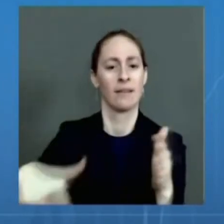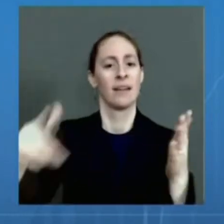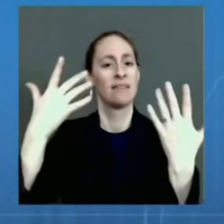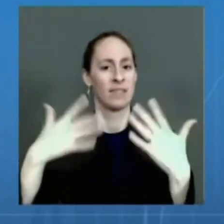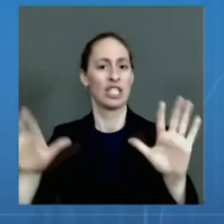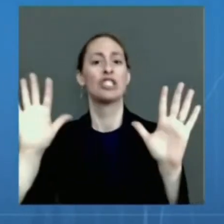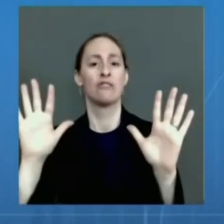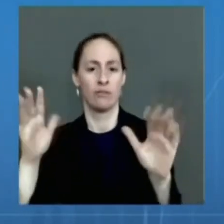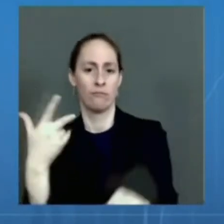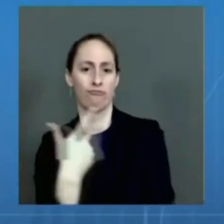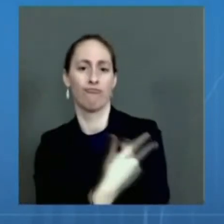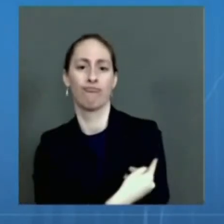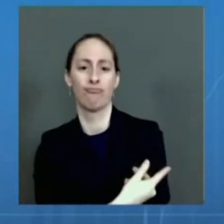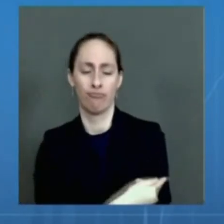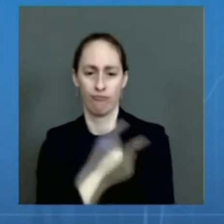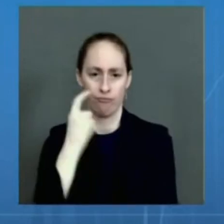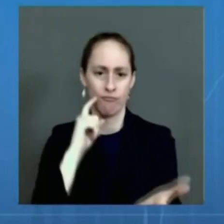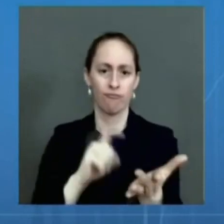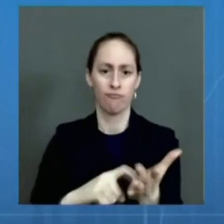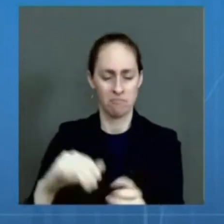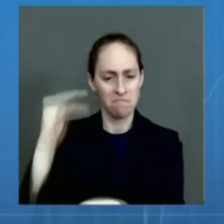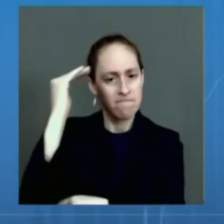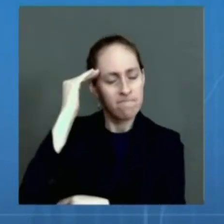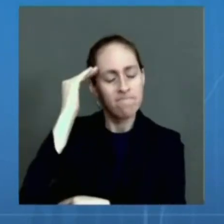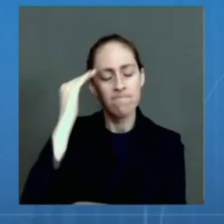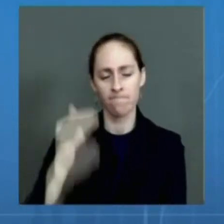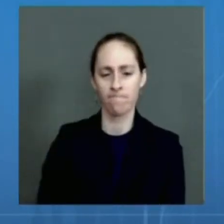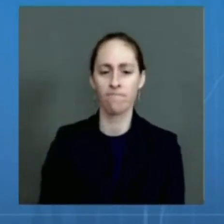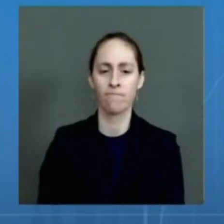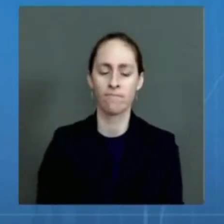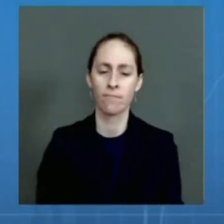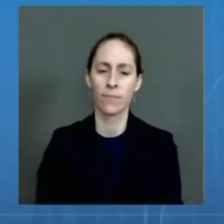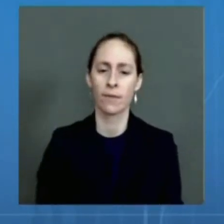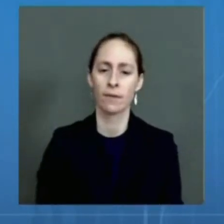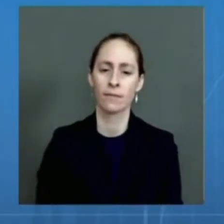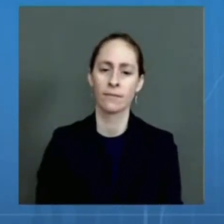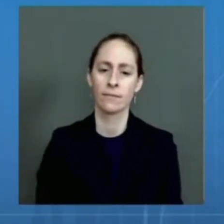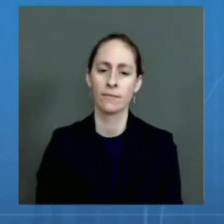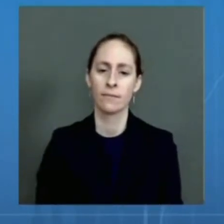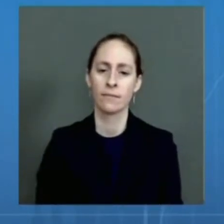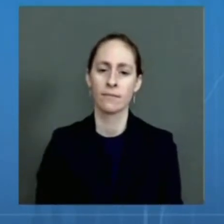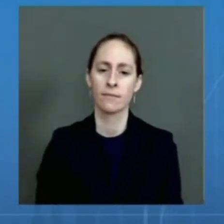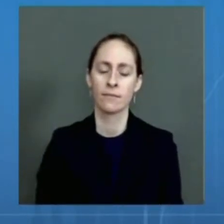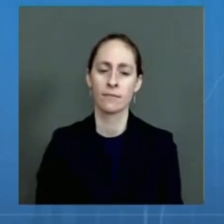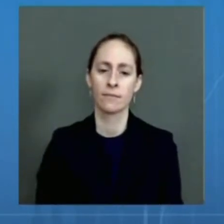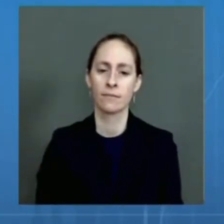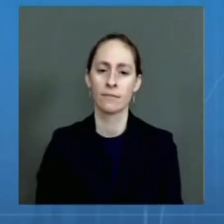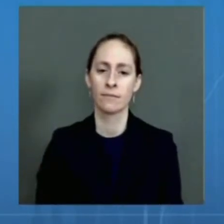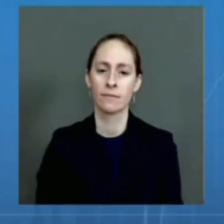AND OVER FIVE MILLION OF WHOM ARE UNDER THE AGE OF 11.